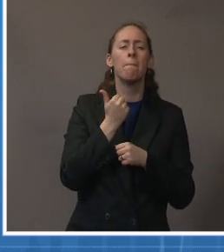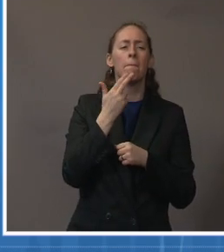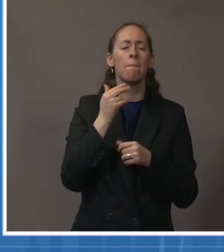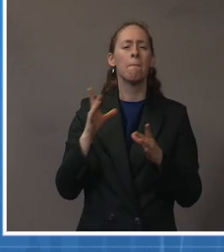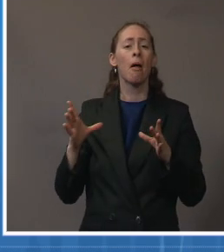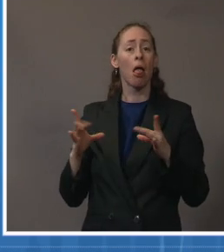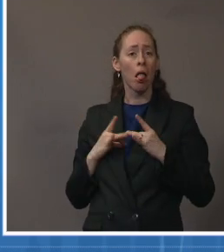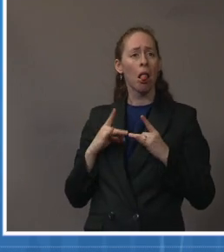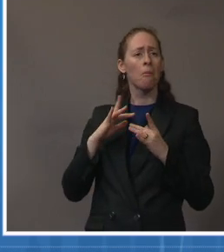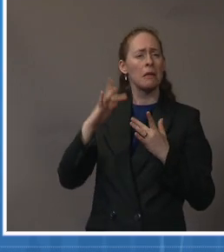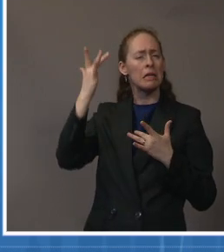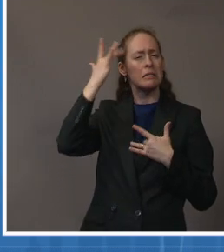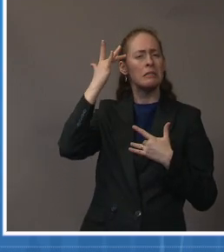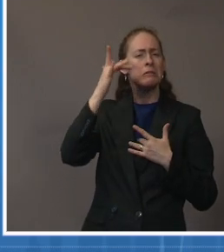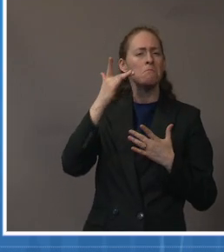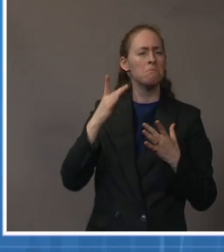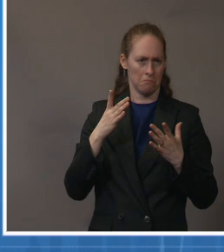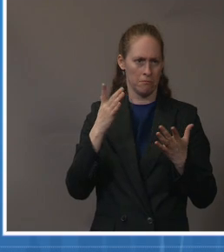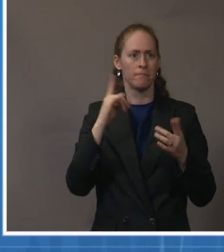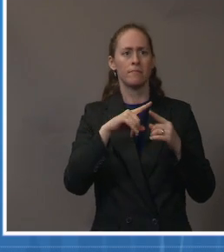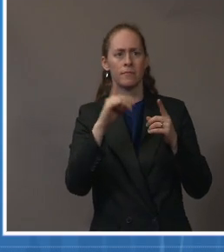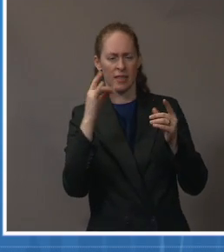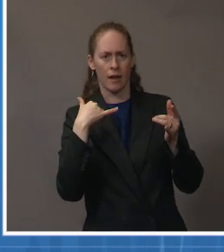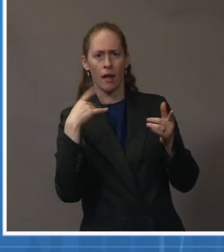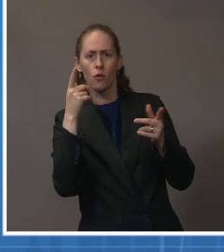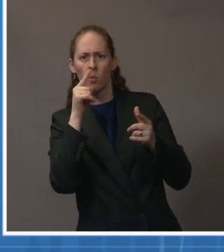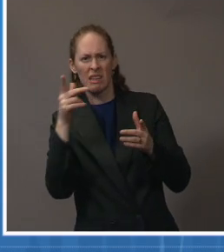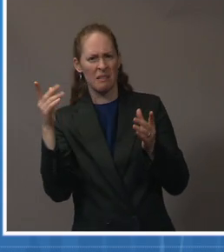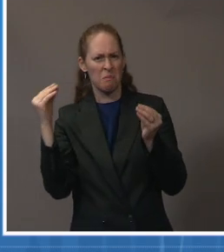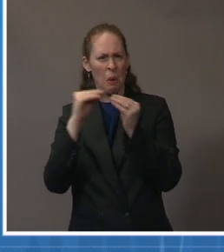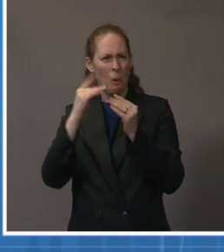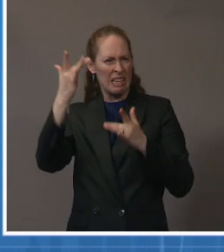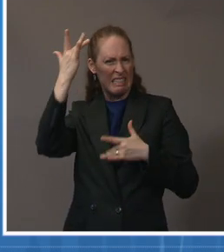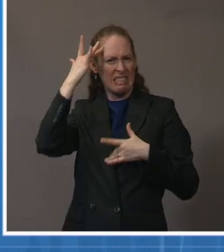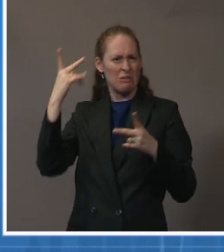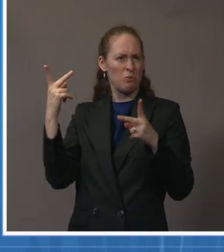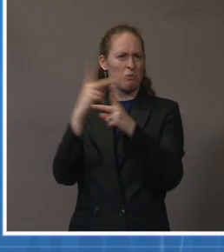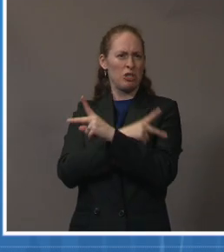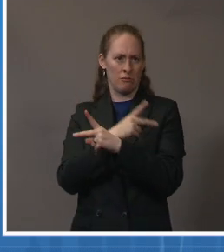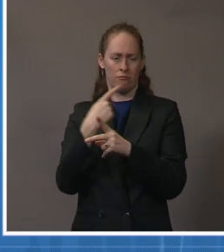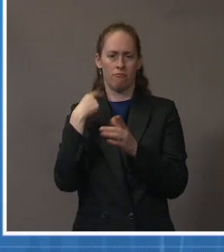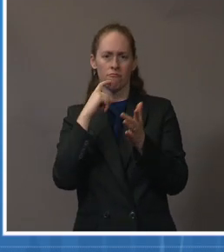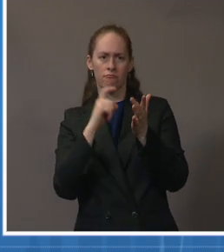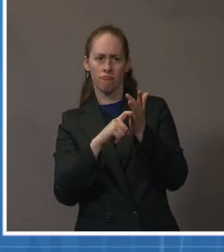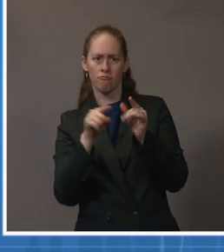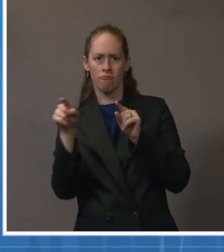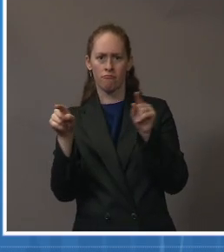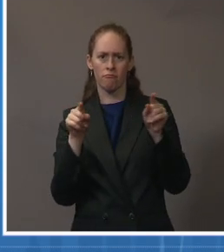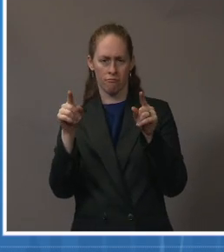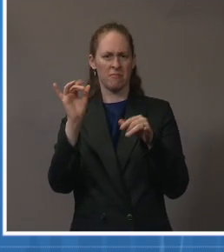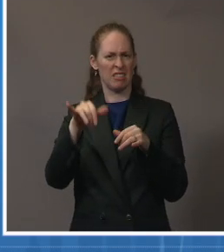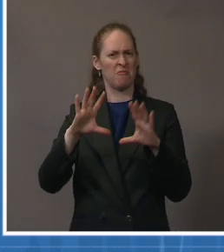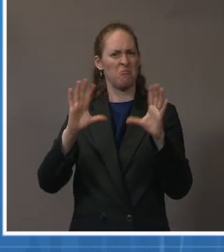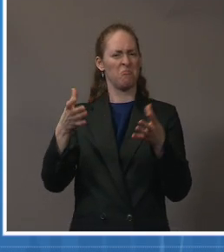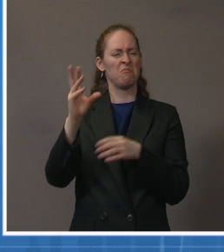for the progression of their disease -- close to 600 people -- a single 500 milligram dose